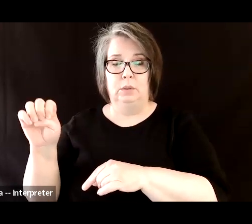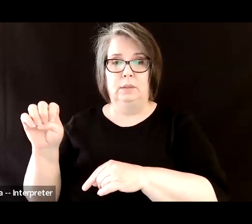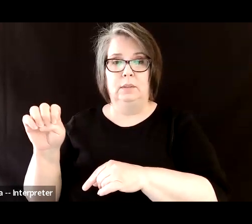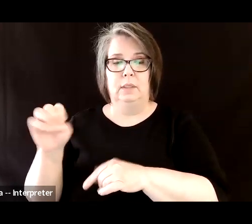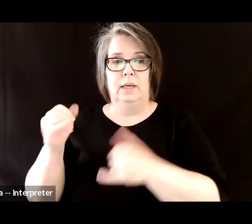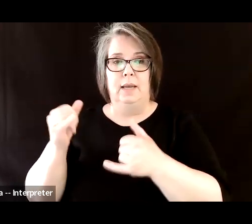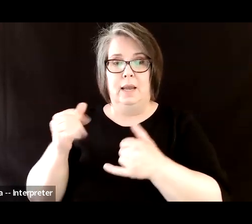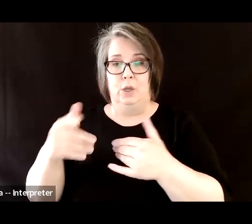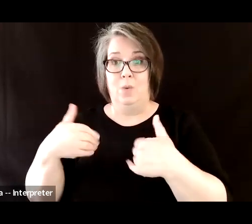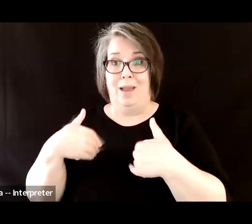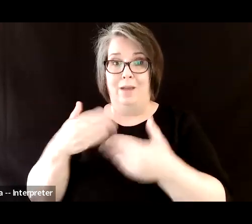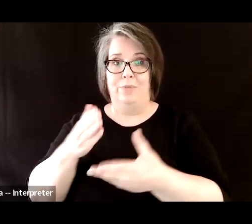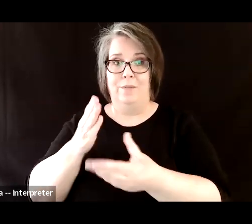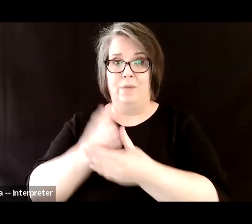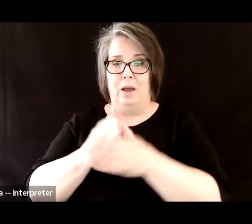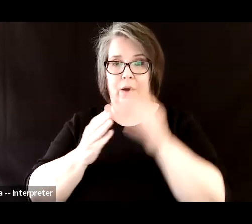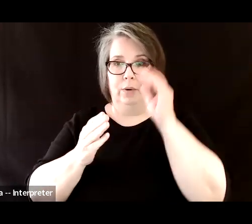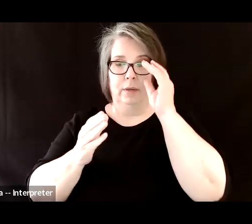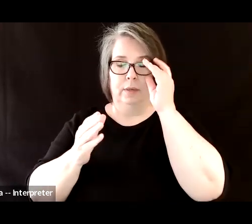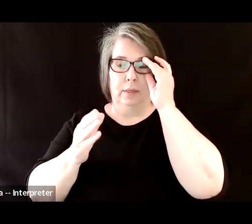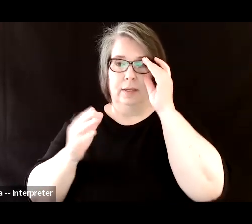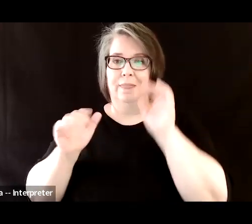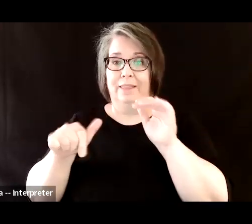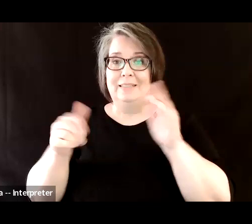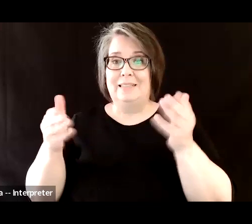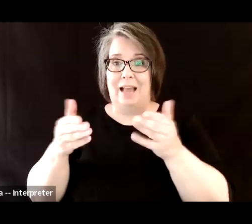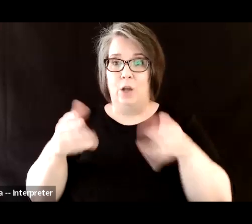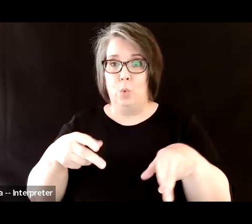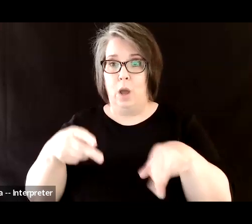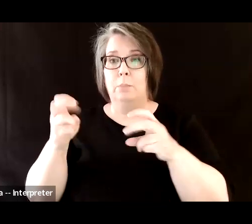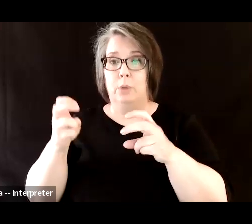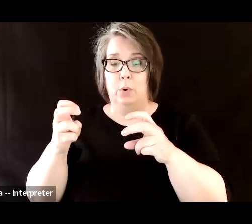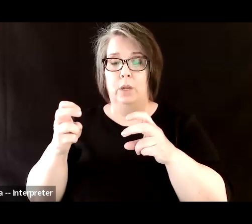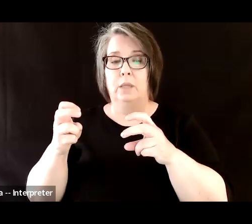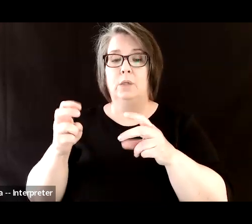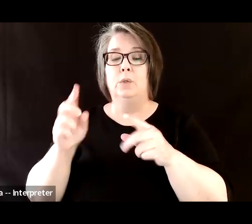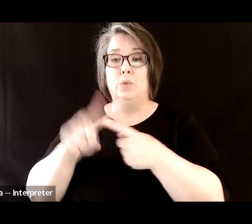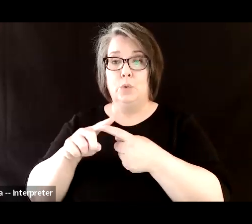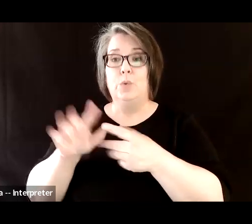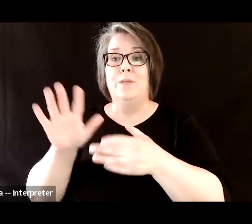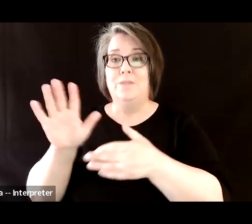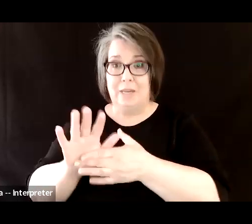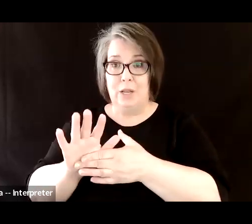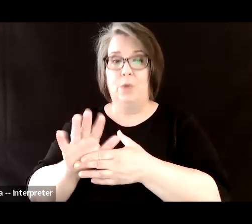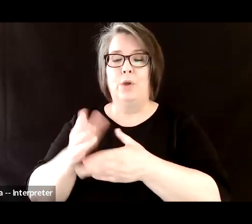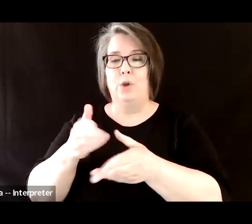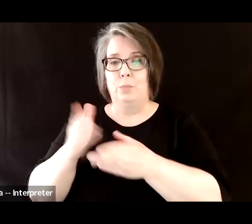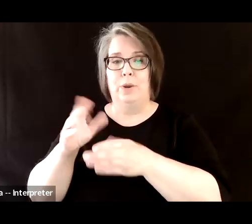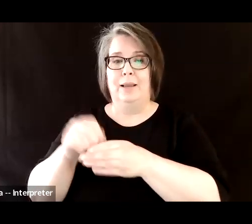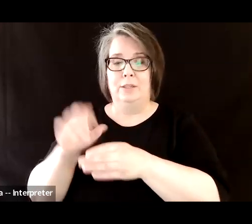now have that file, this is how you would upload those to a video you are bringing in through canvas studio.